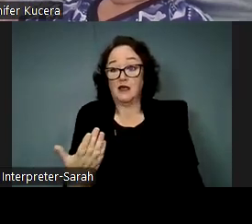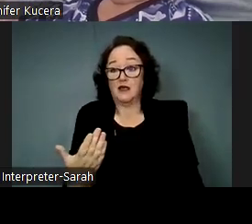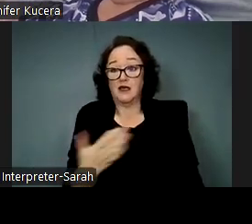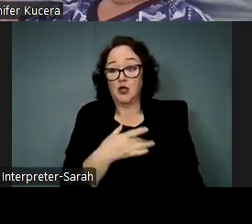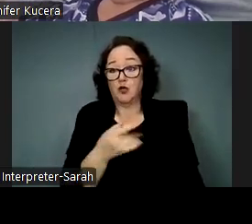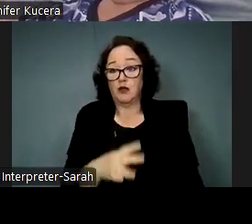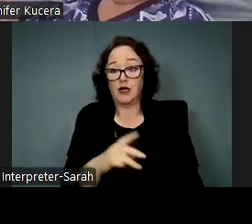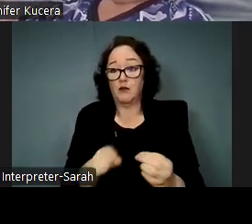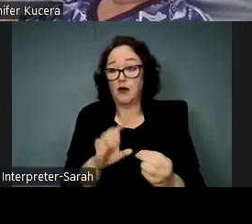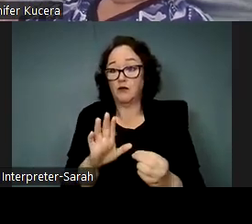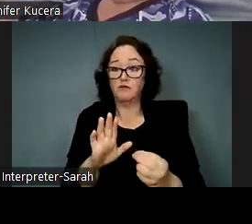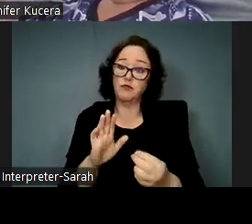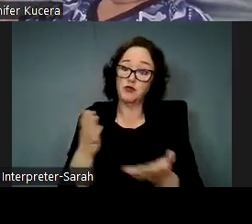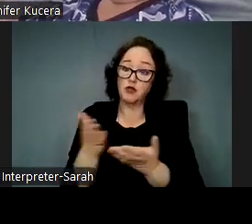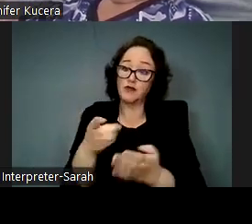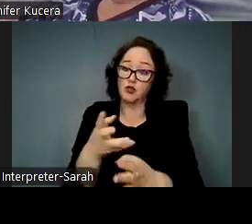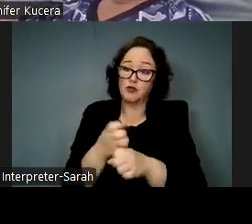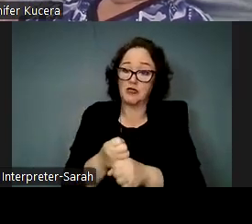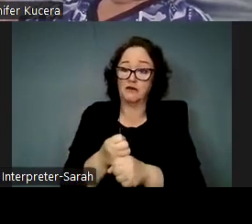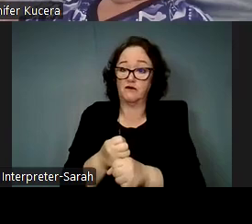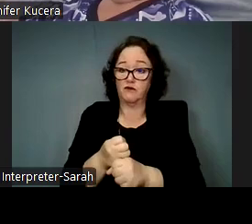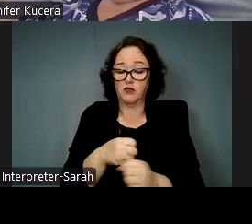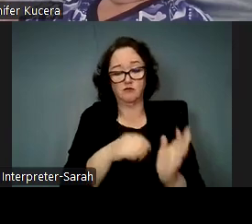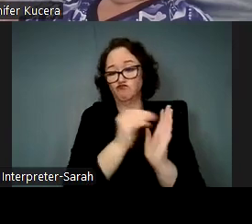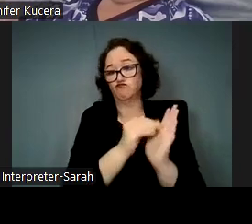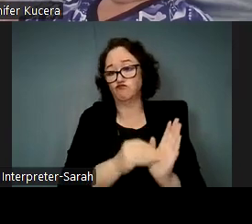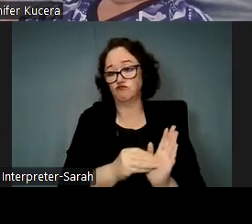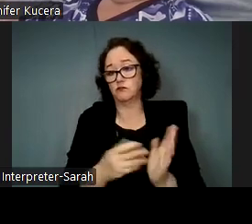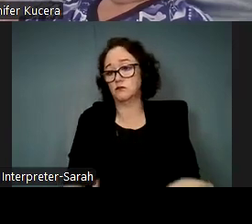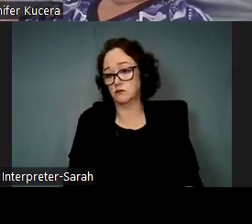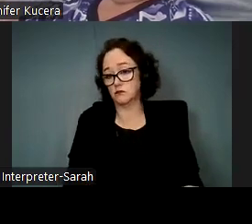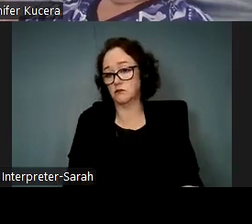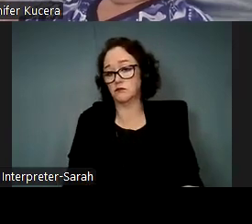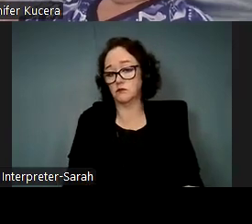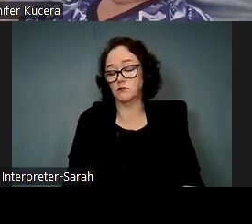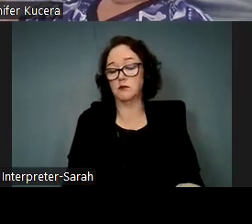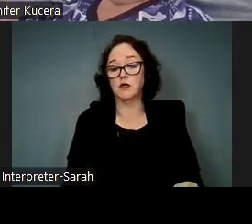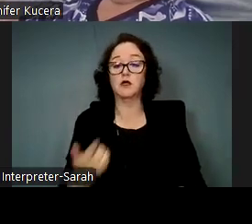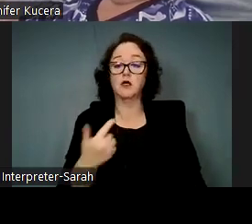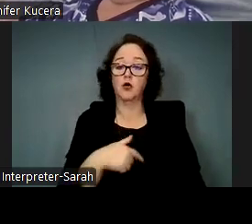you receive. So, we tried to talk amongst ourselves numerous